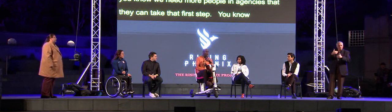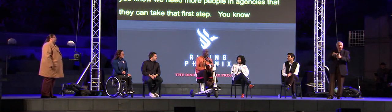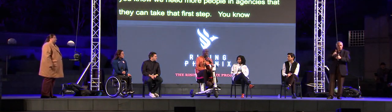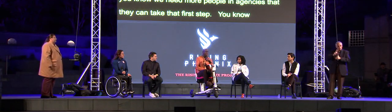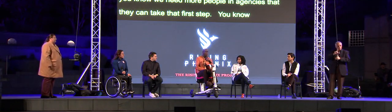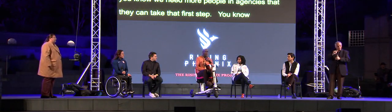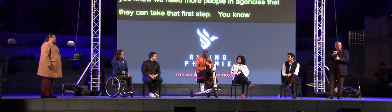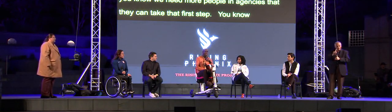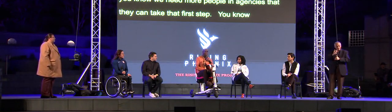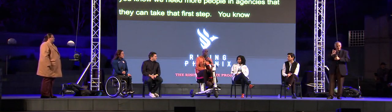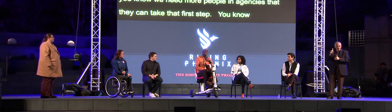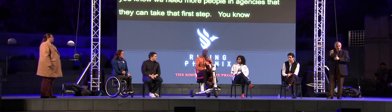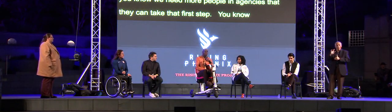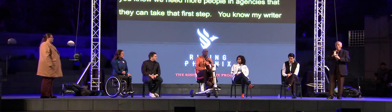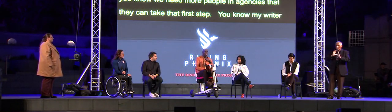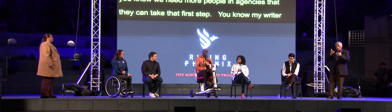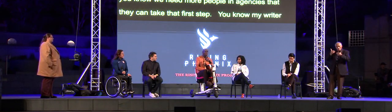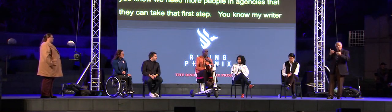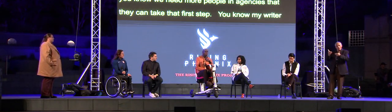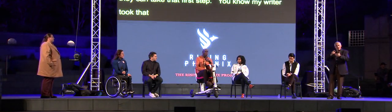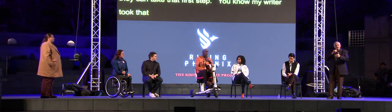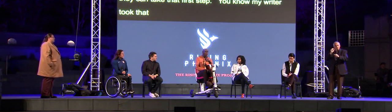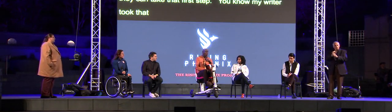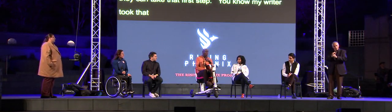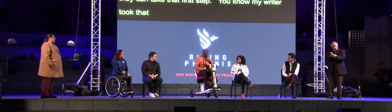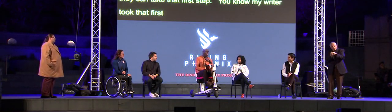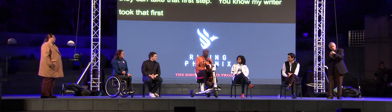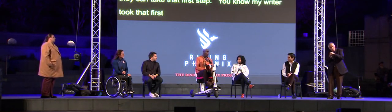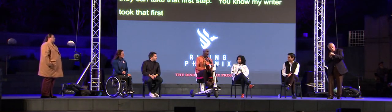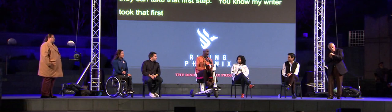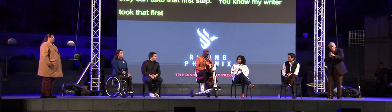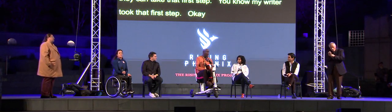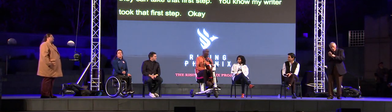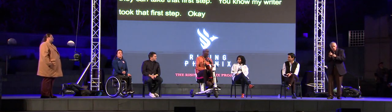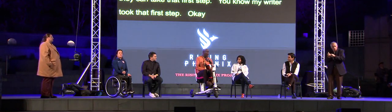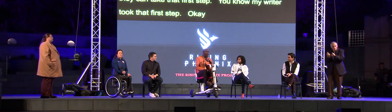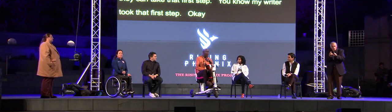OK, Leroy, let's really support what you're doing